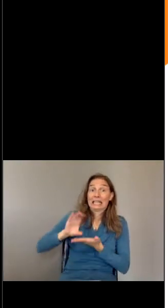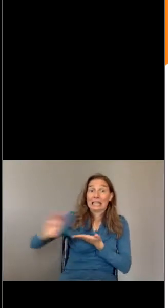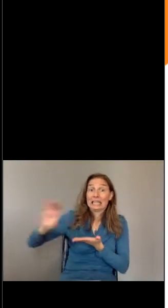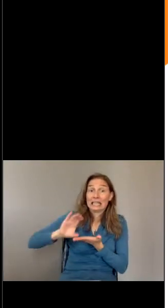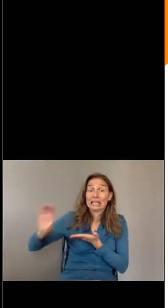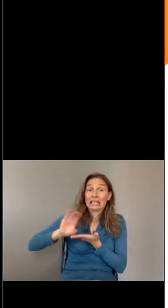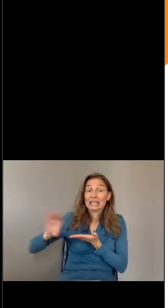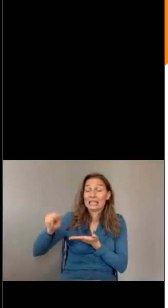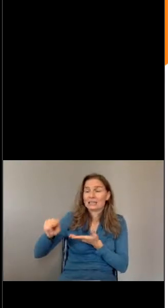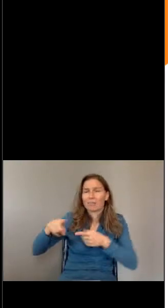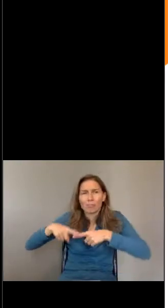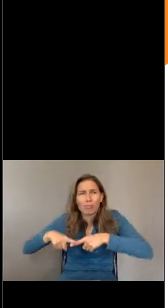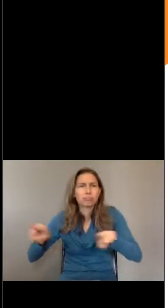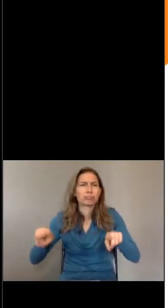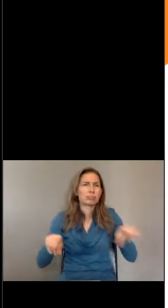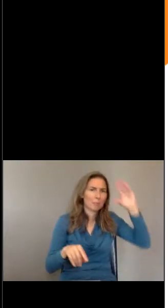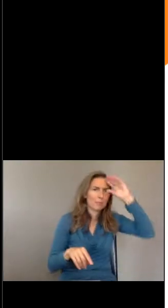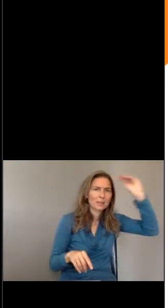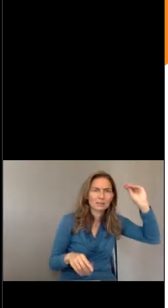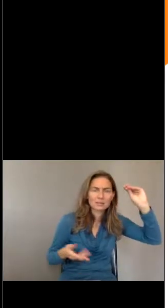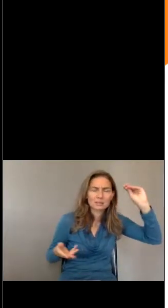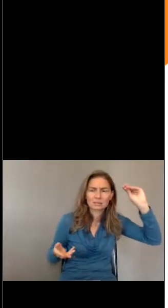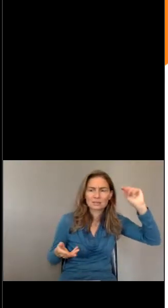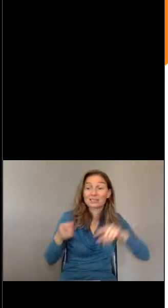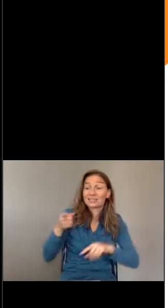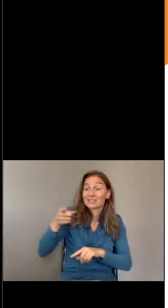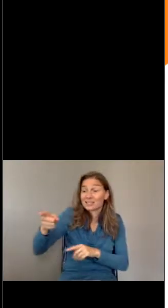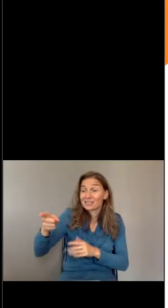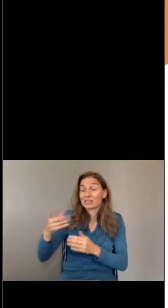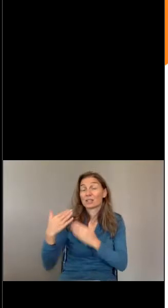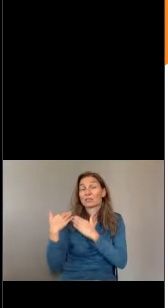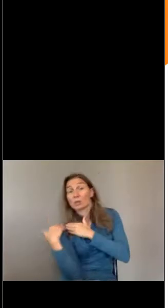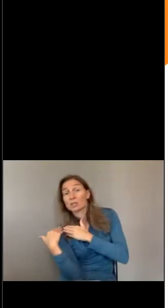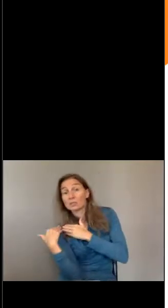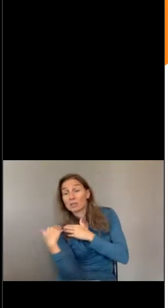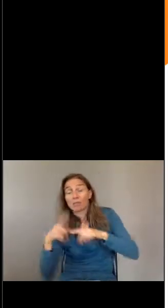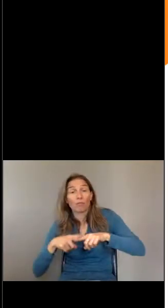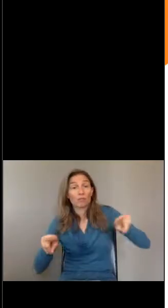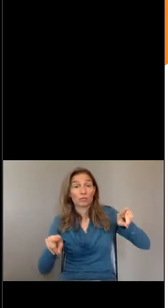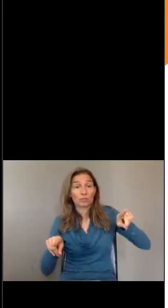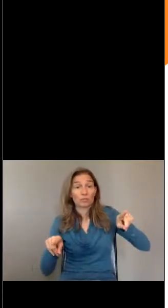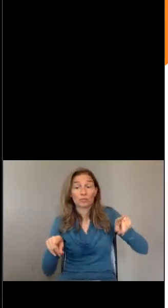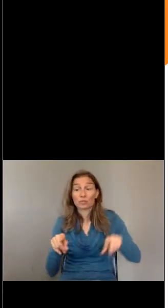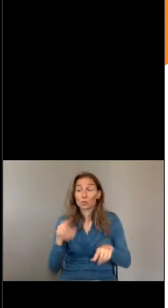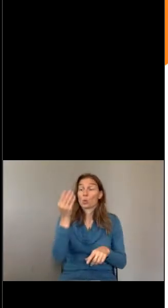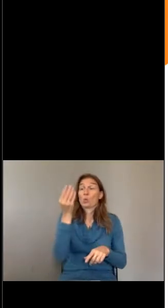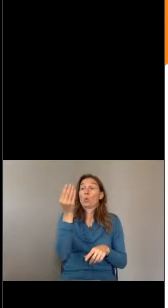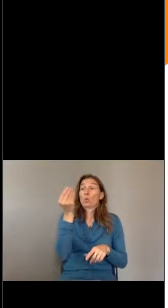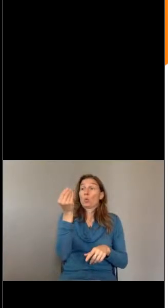So how these schemes can address those needs is what we're looking at.